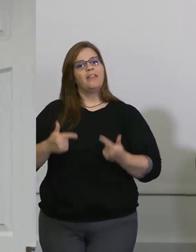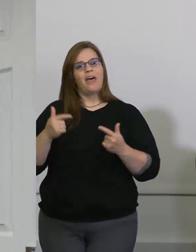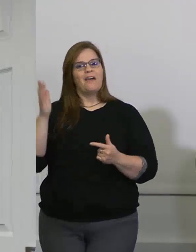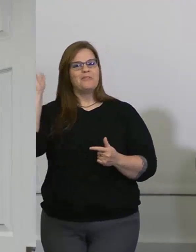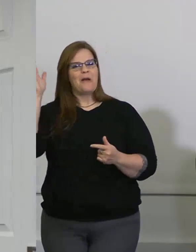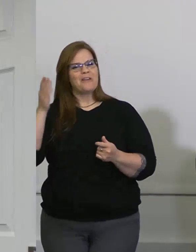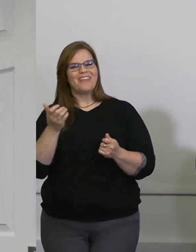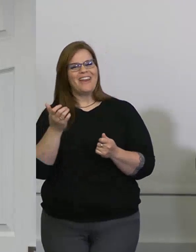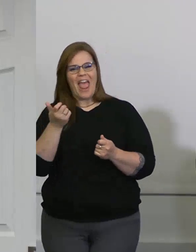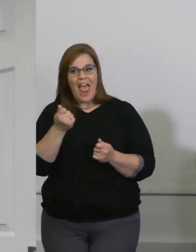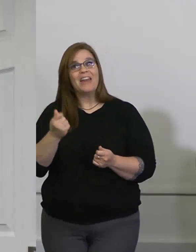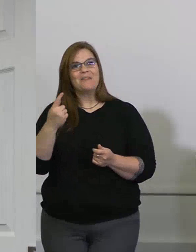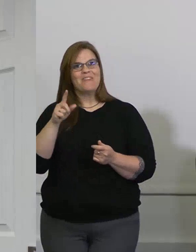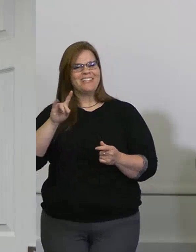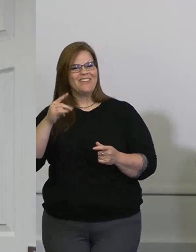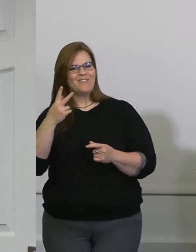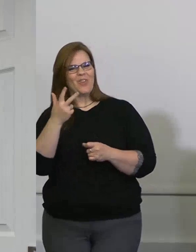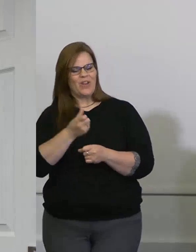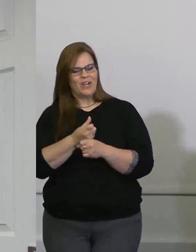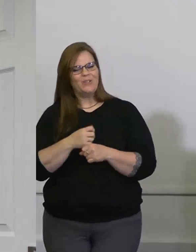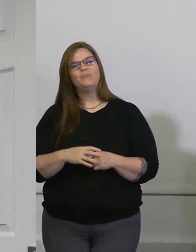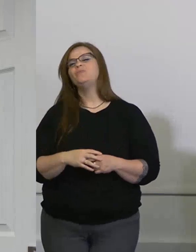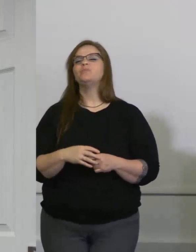And I met people and they said come, come, come.